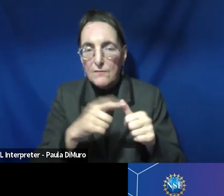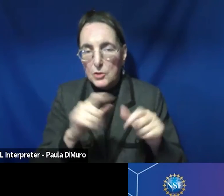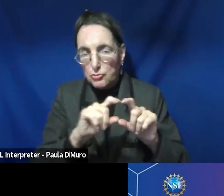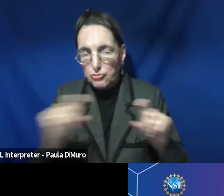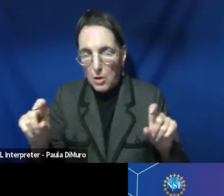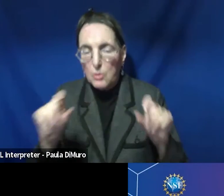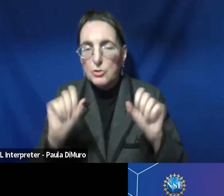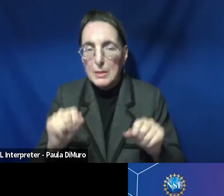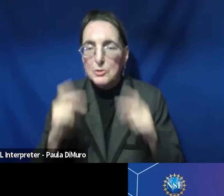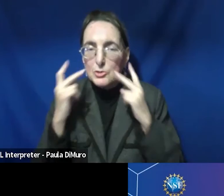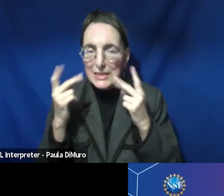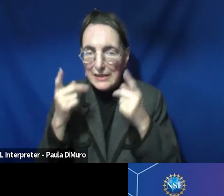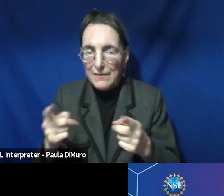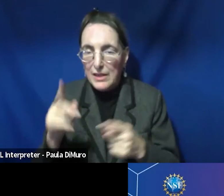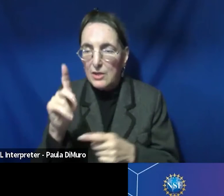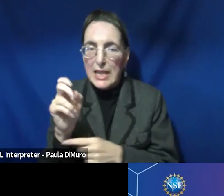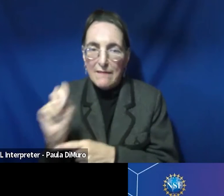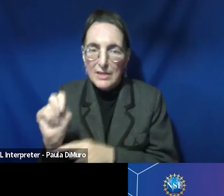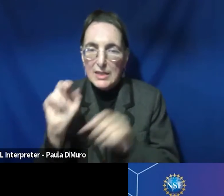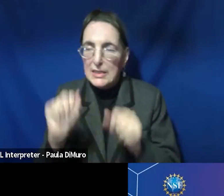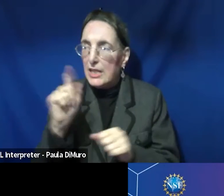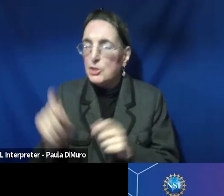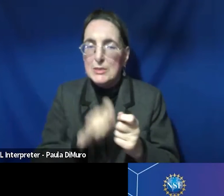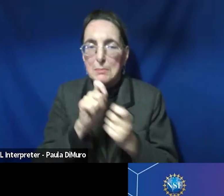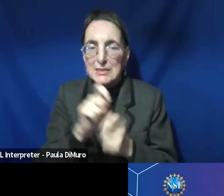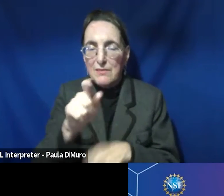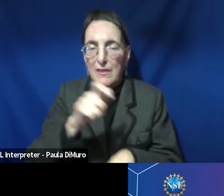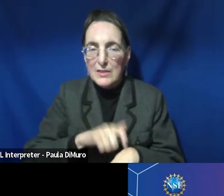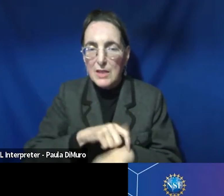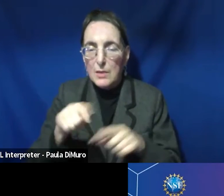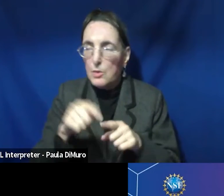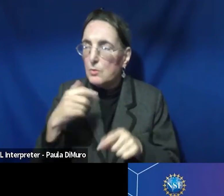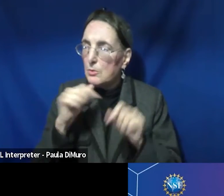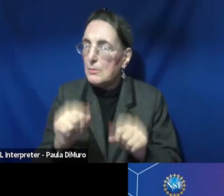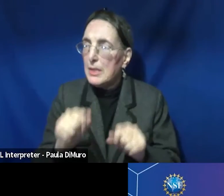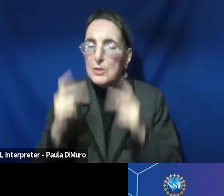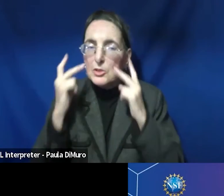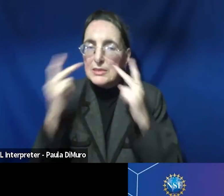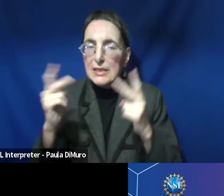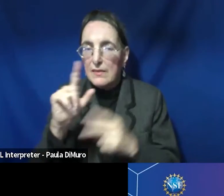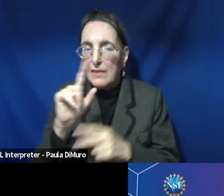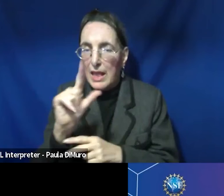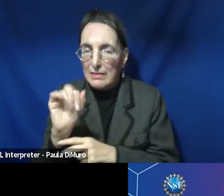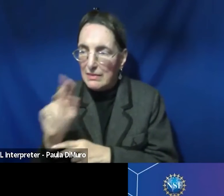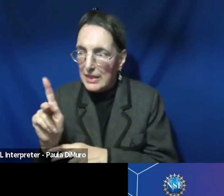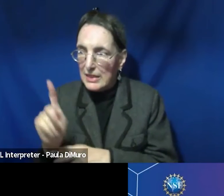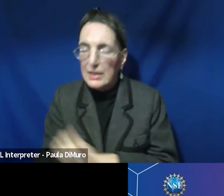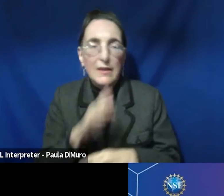Kevin, can you specify the time when we will be able to see that link? Kevin Hewitt: That will be effective Monday.